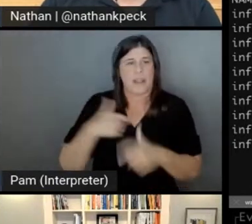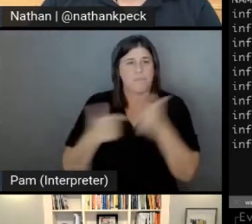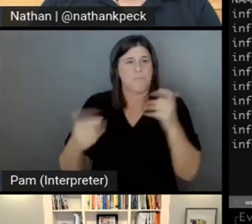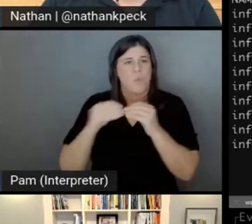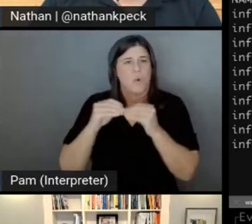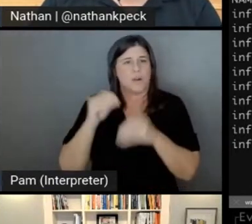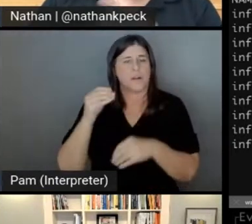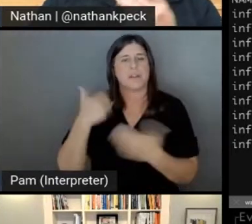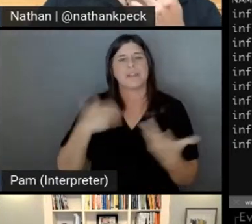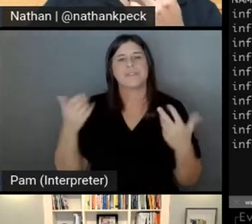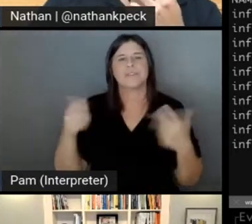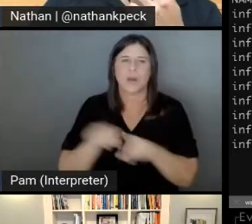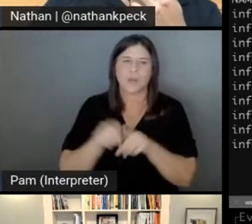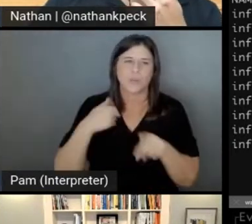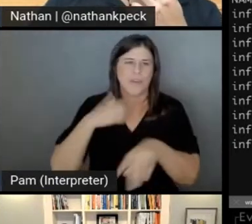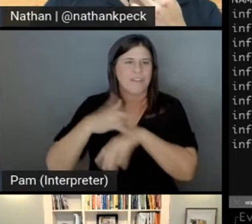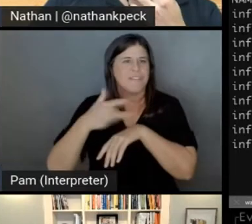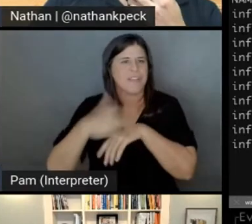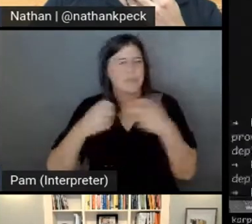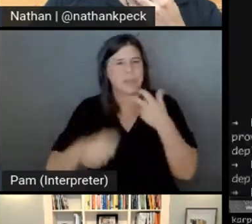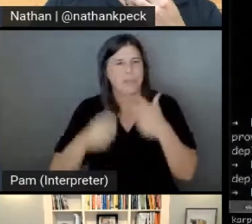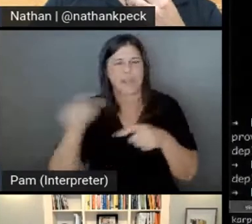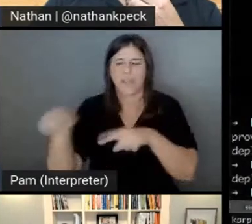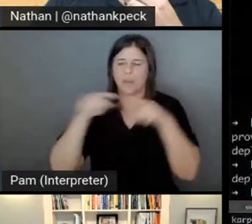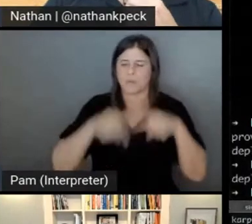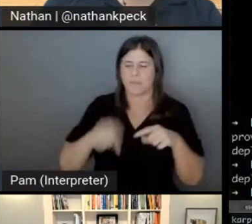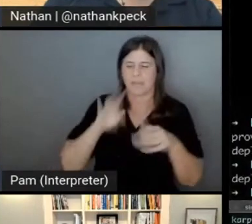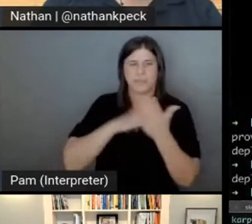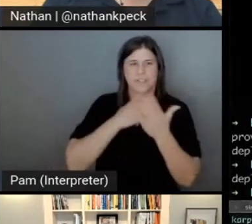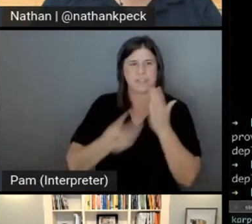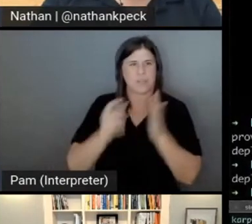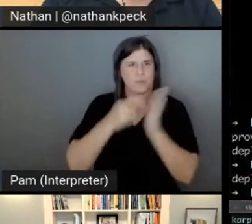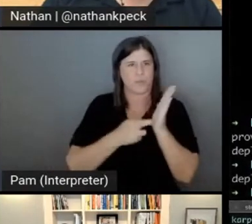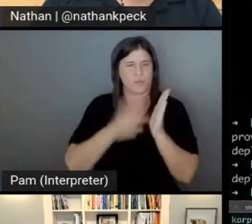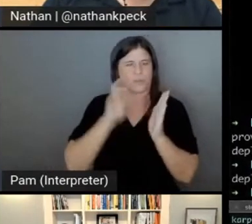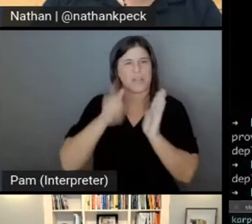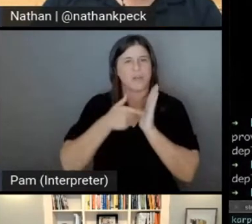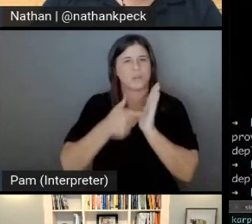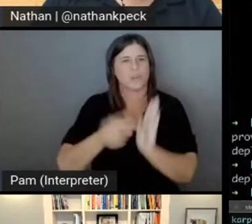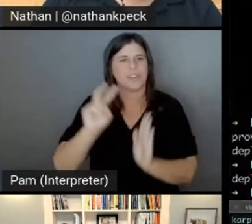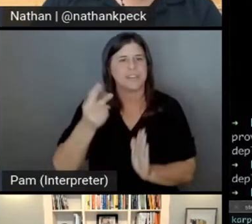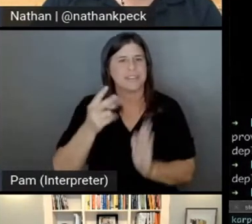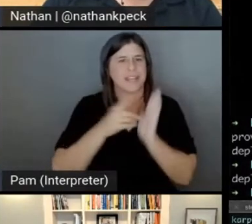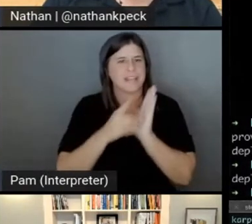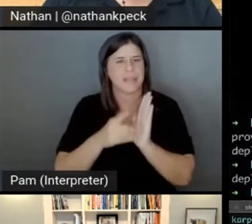And that brings us back to the scheduling rules. So I want to show you the second demo I have prepared here,